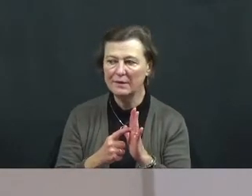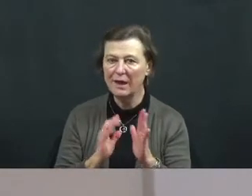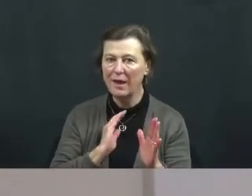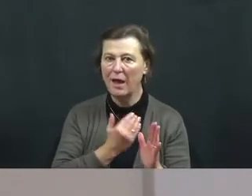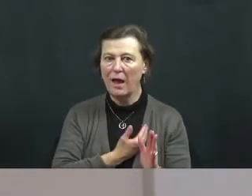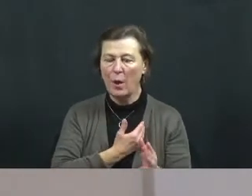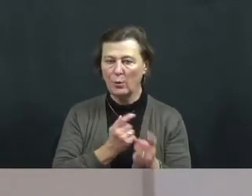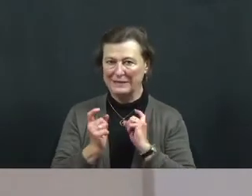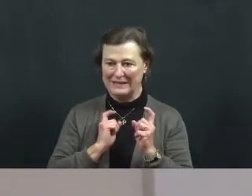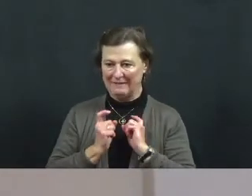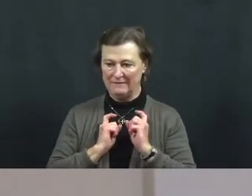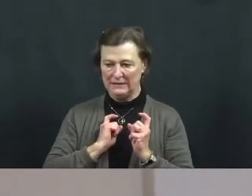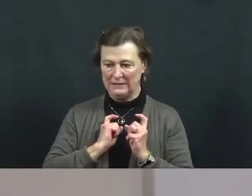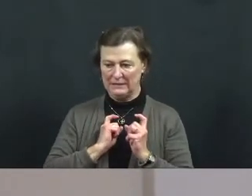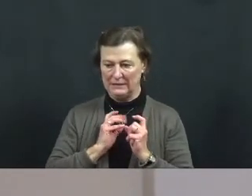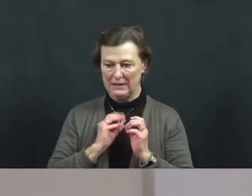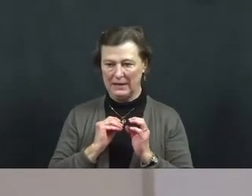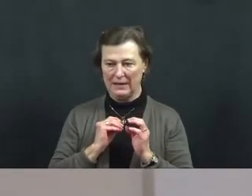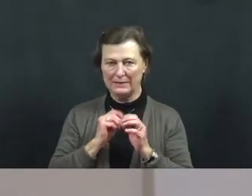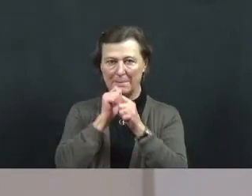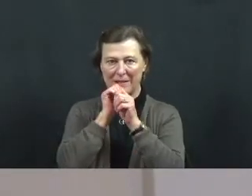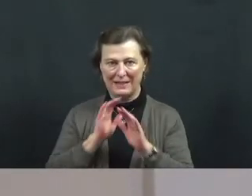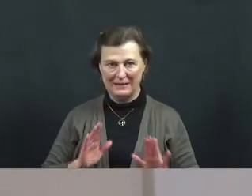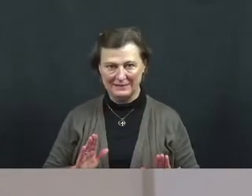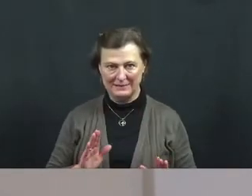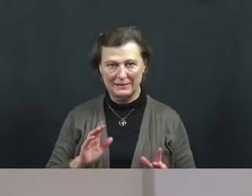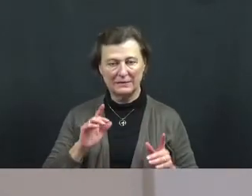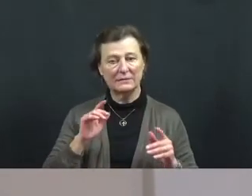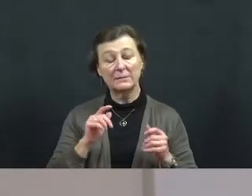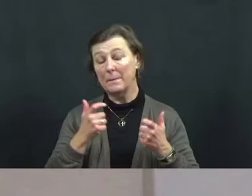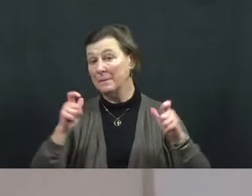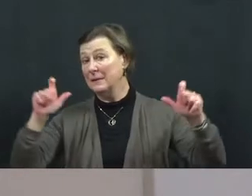blessings. Be they great or small.